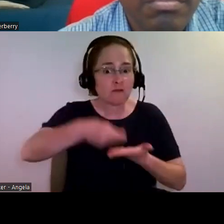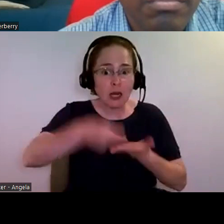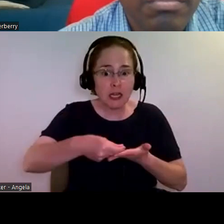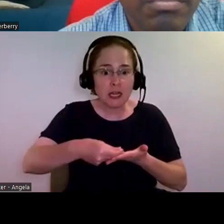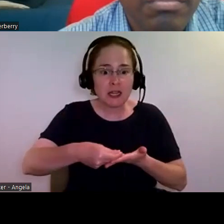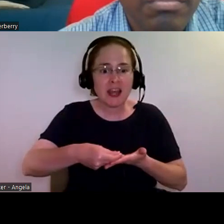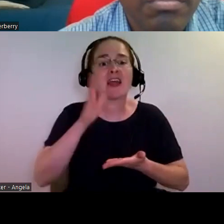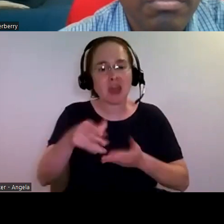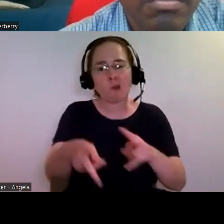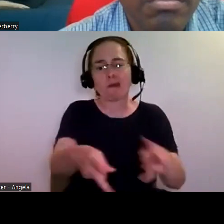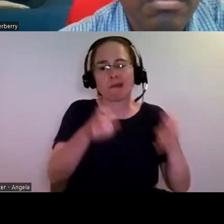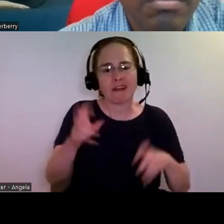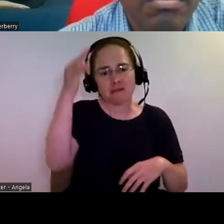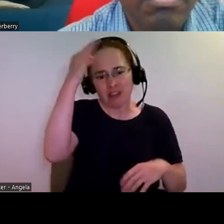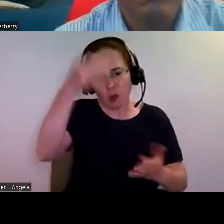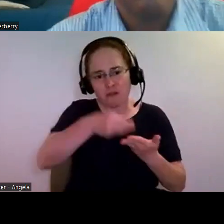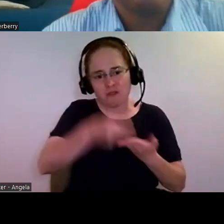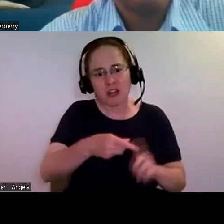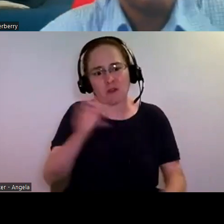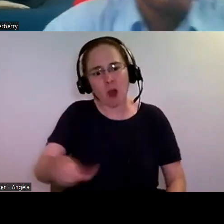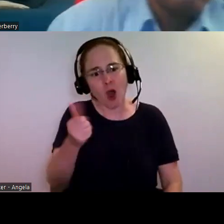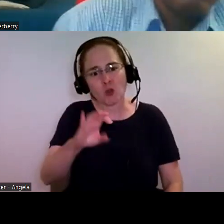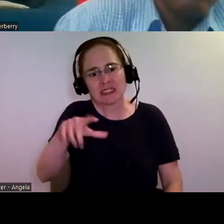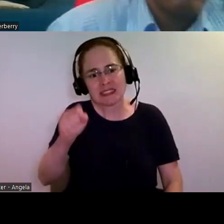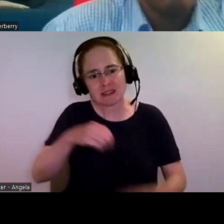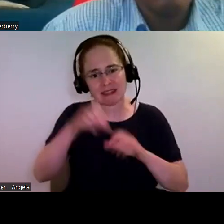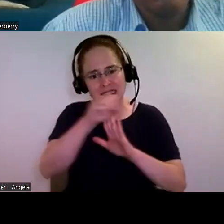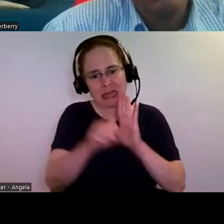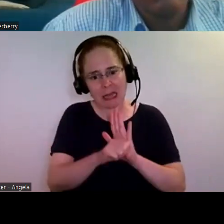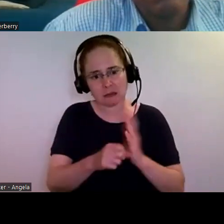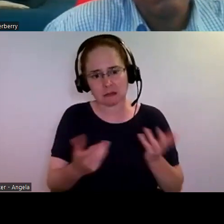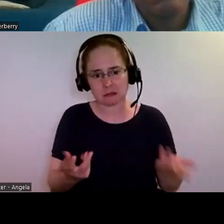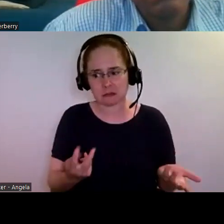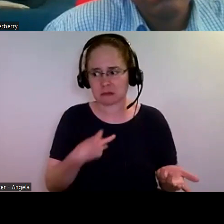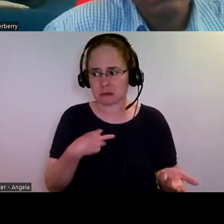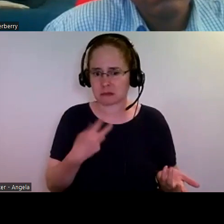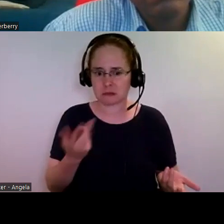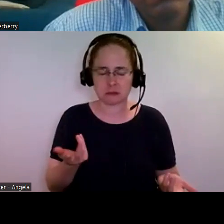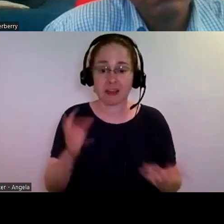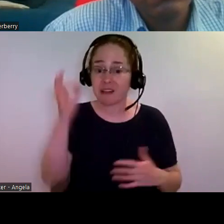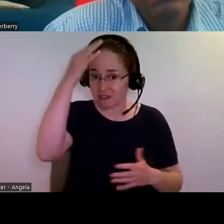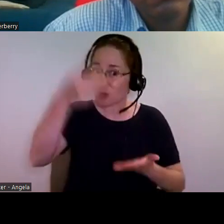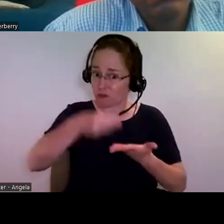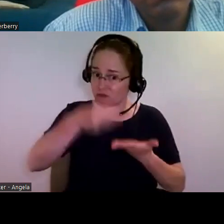federal funding from other CILs in the state. And so federal funding needs to be increased,